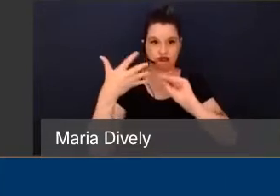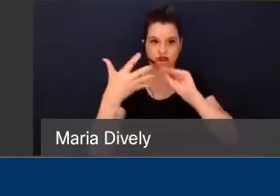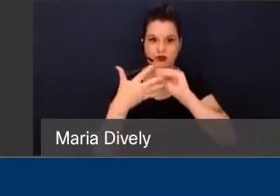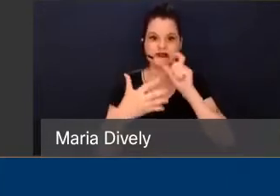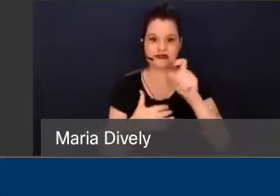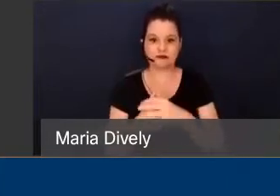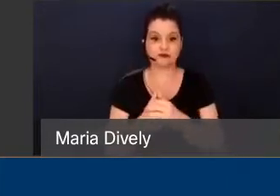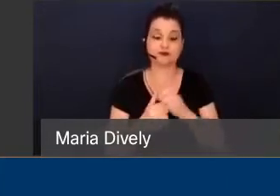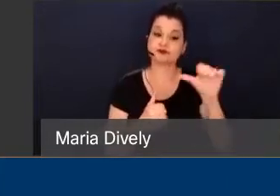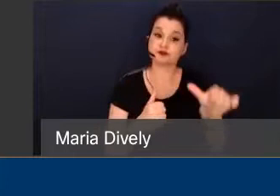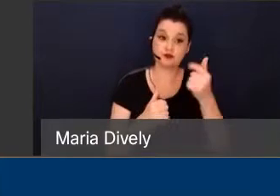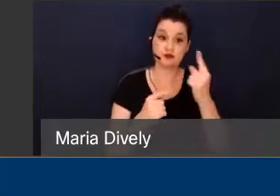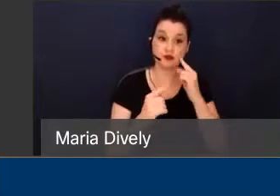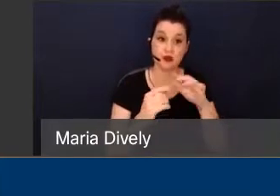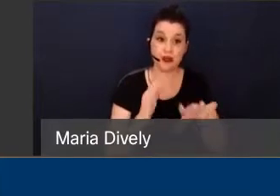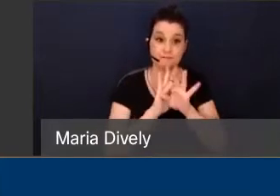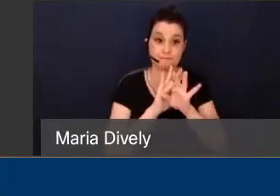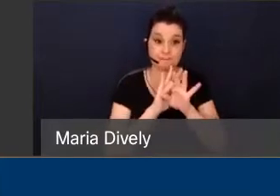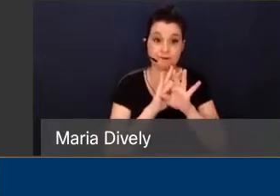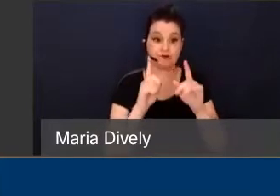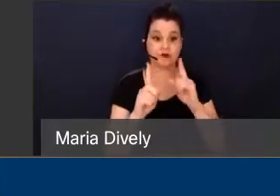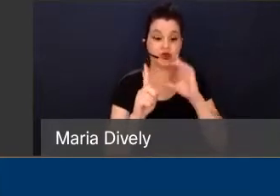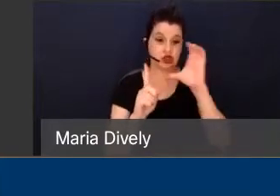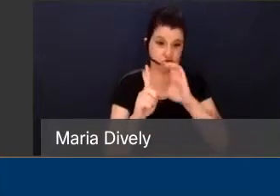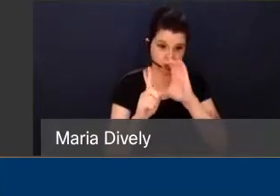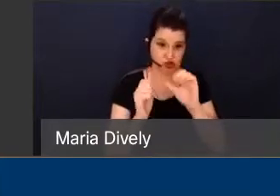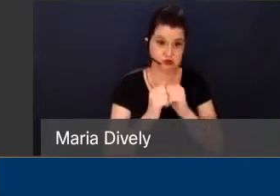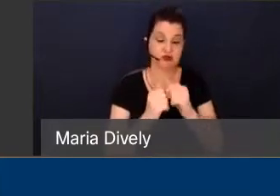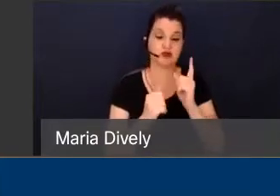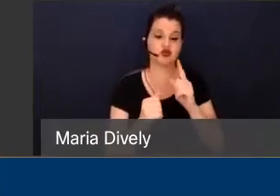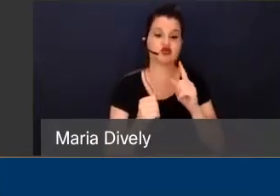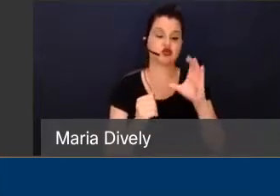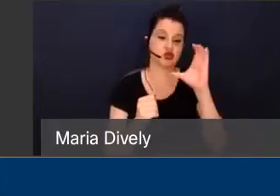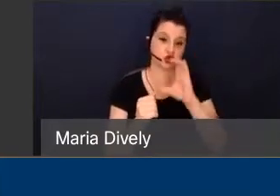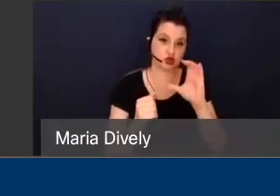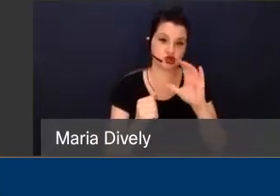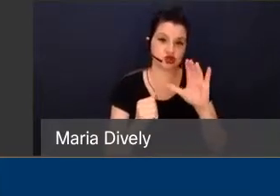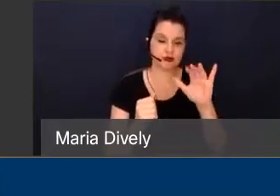Another way to get to that selection pane is to search for it. And so you can search, um,